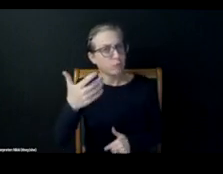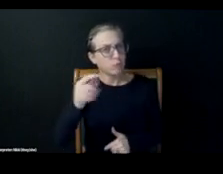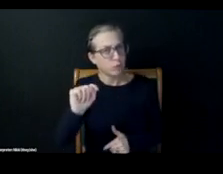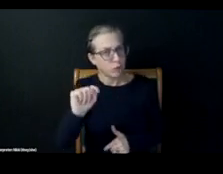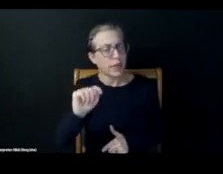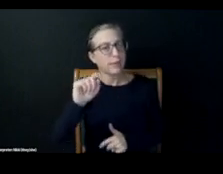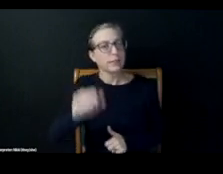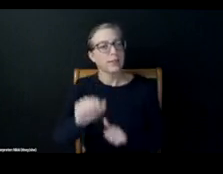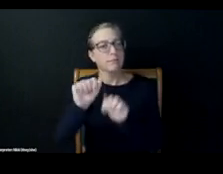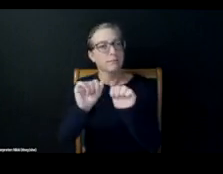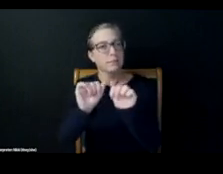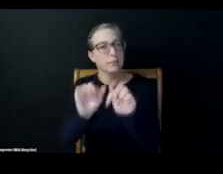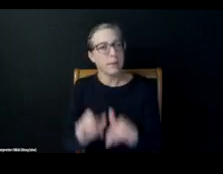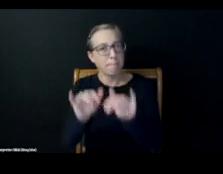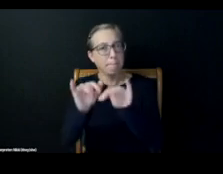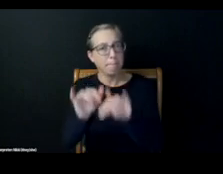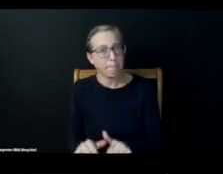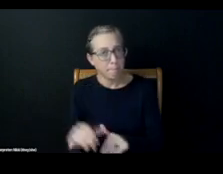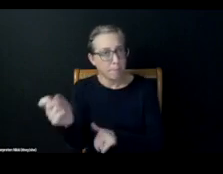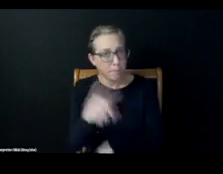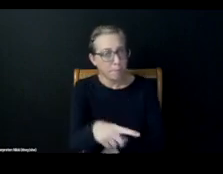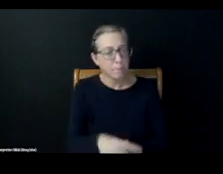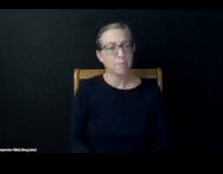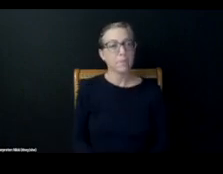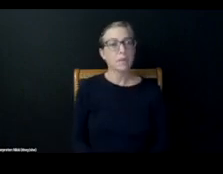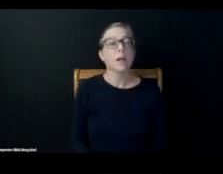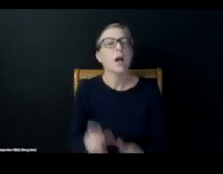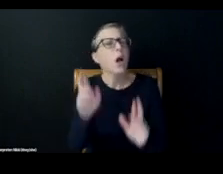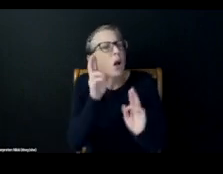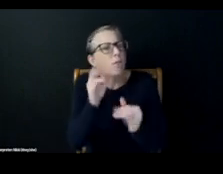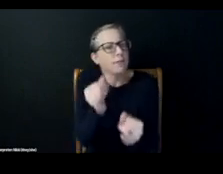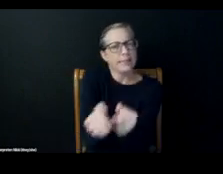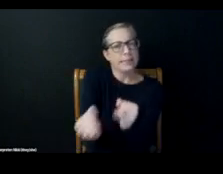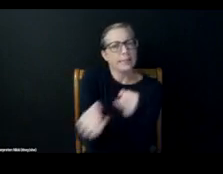some time at the end for Q and A as well.